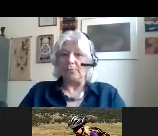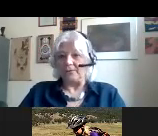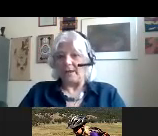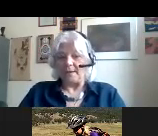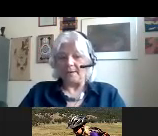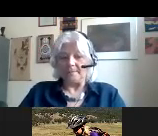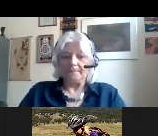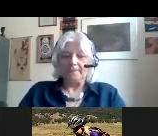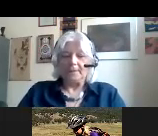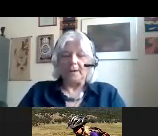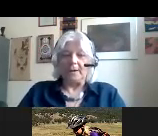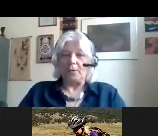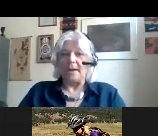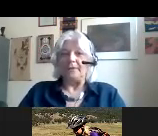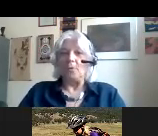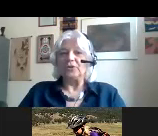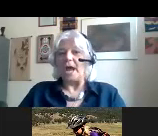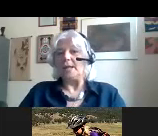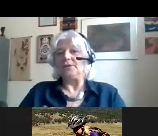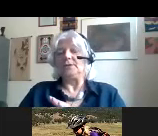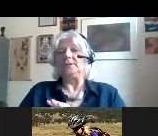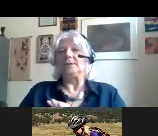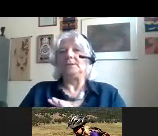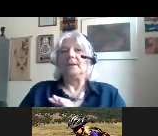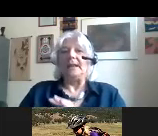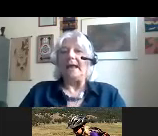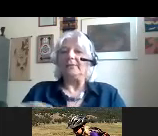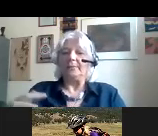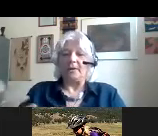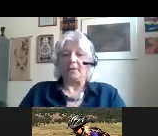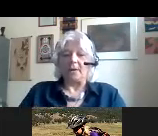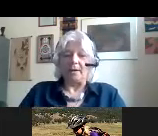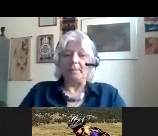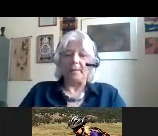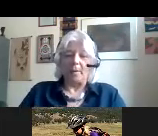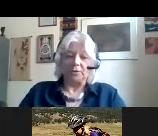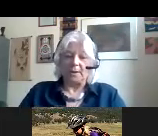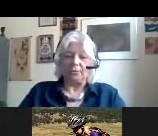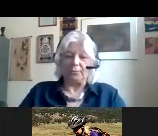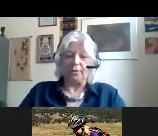society and it creates more challenges that have to be overcome by marginalized groups in our